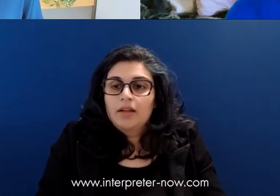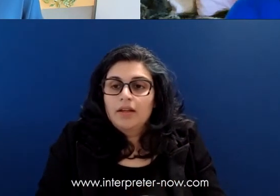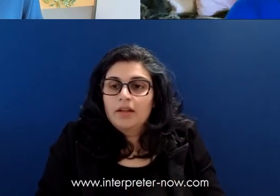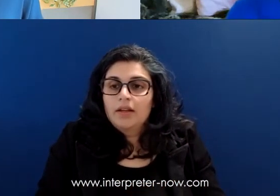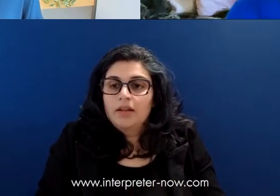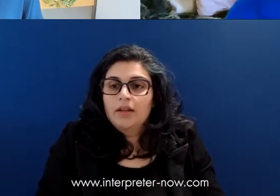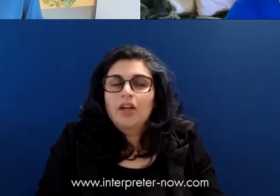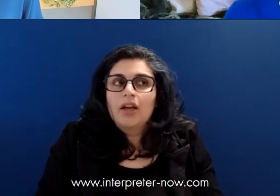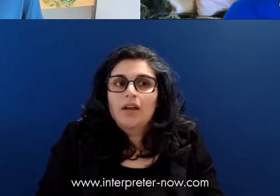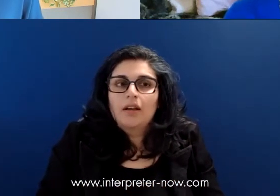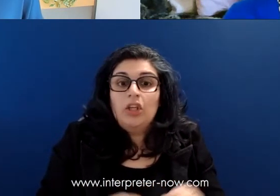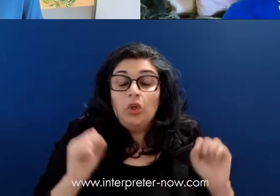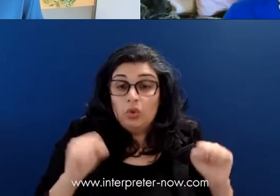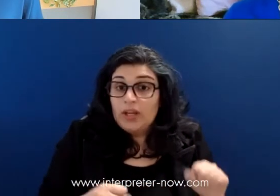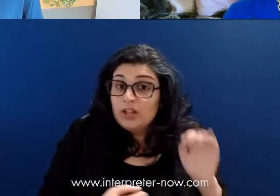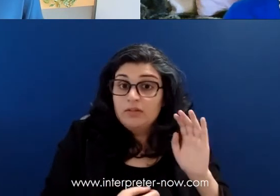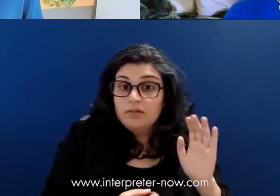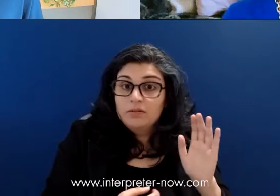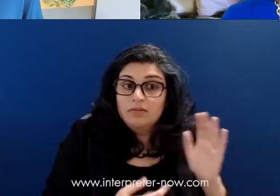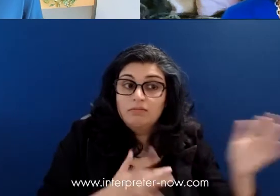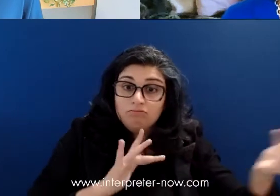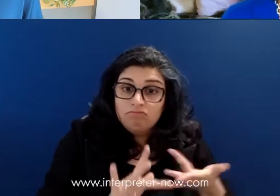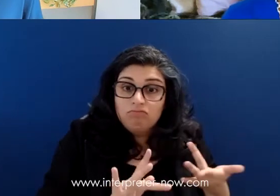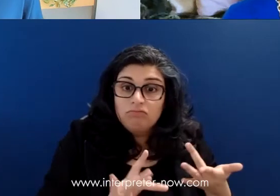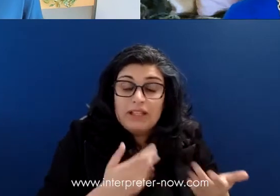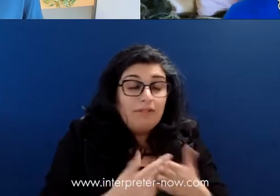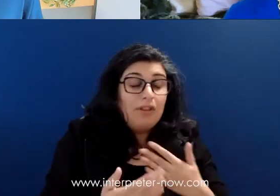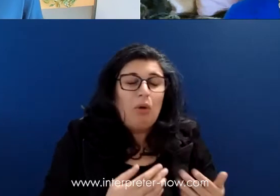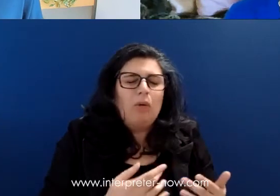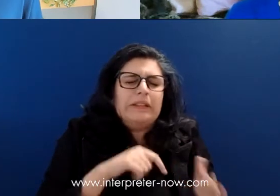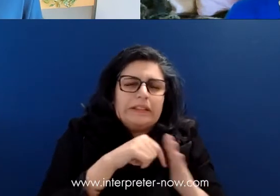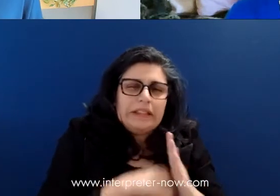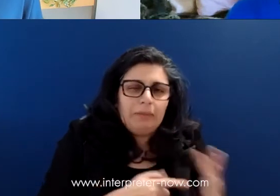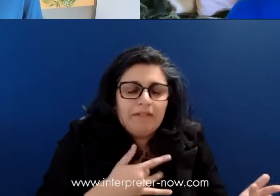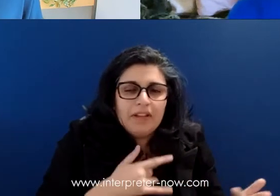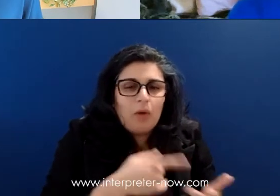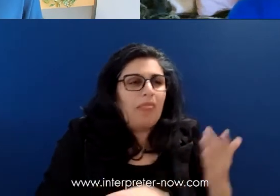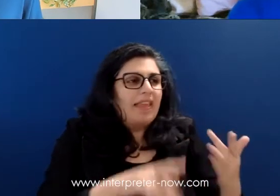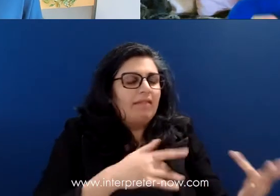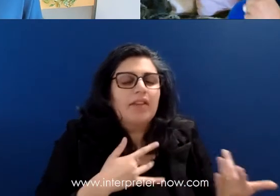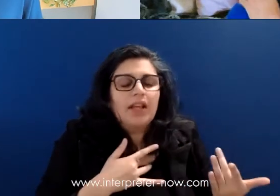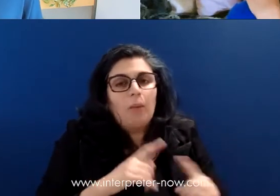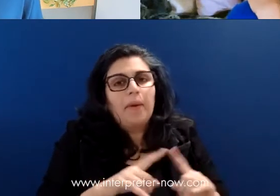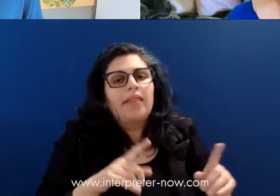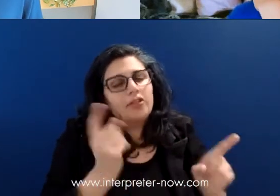your own emotions, even though you're deeply feeling what they might be feeling, but there's a sense of appropriateness.